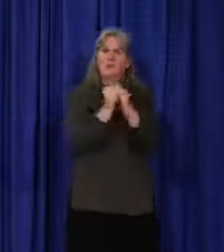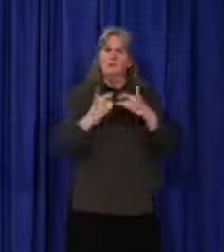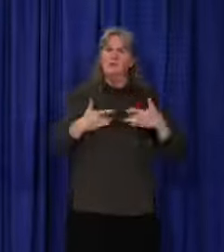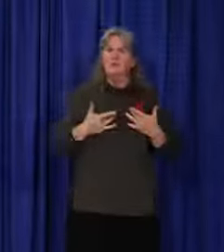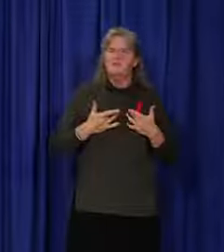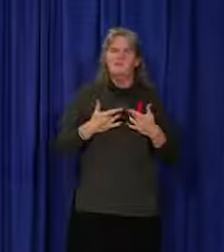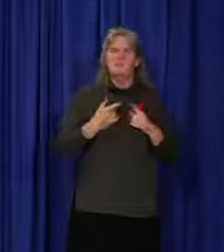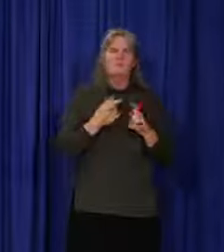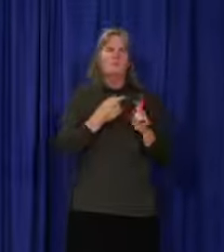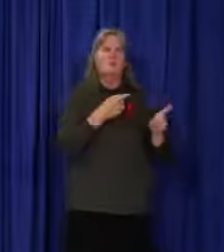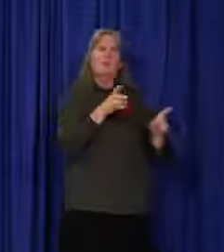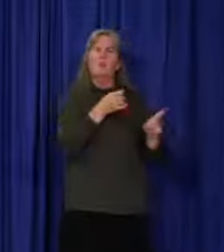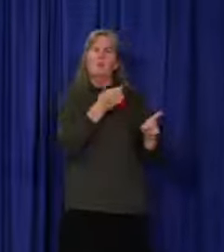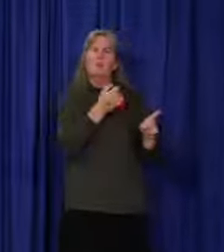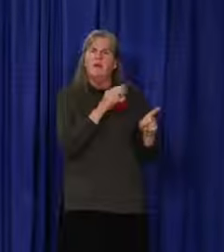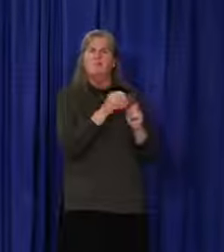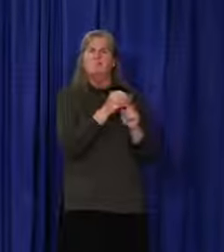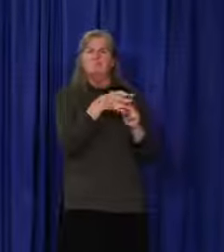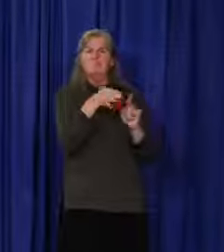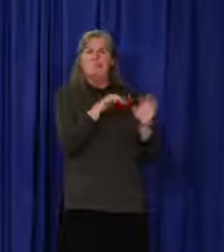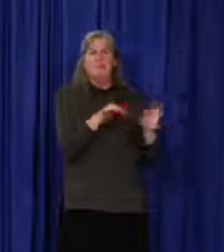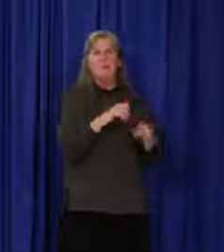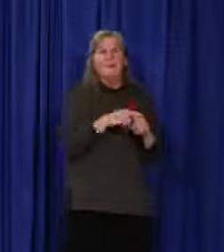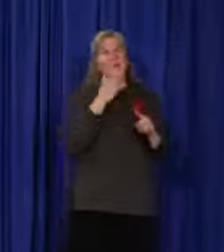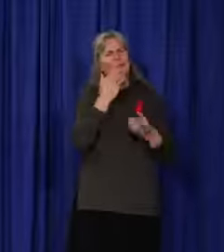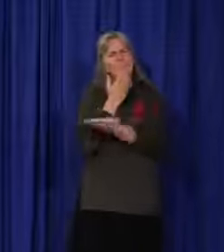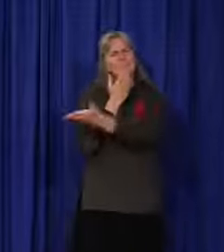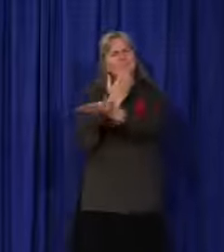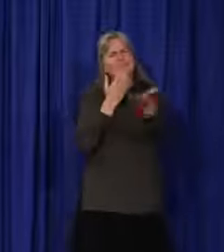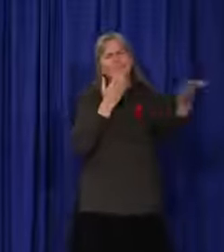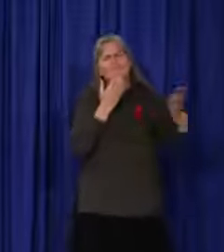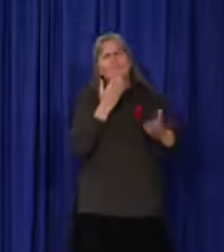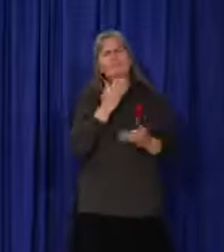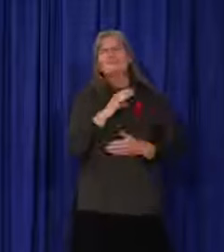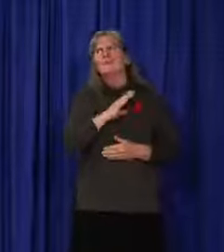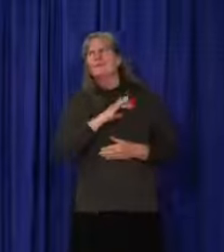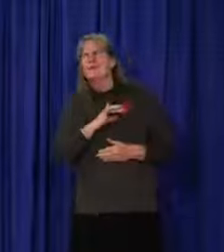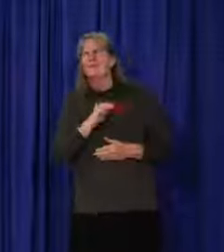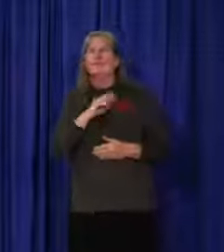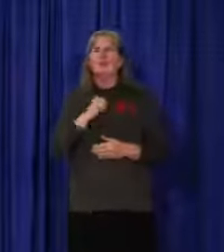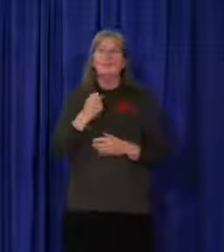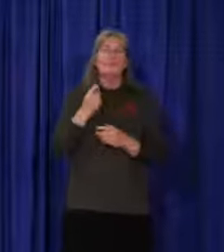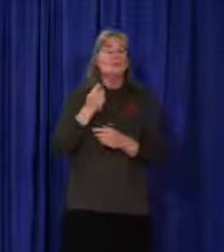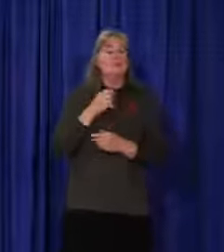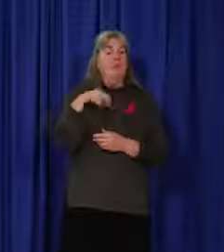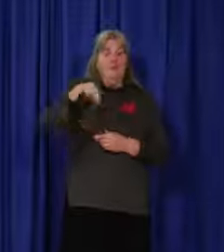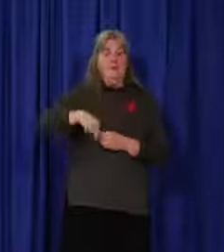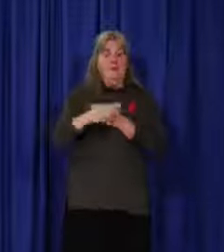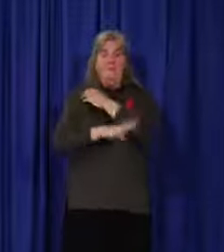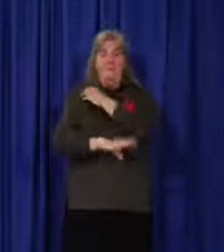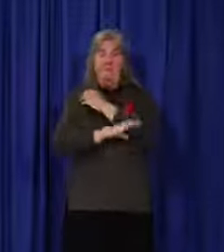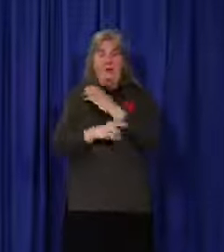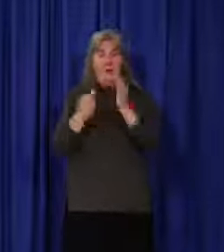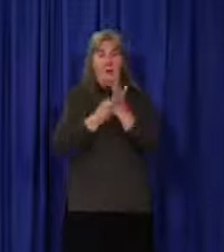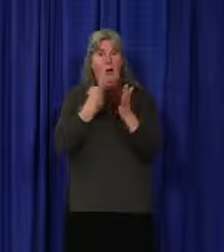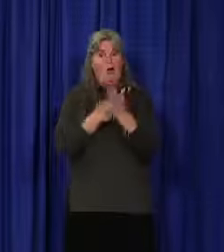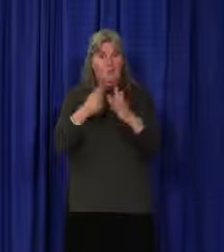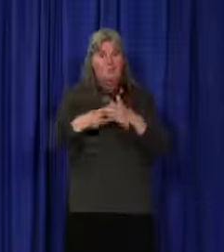people in your gathering. Travel respectfully throughout the territory and self-isolate when required. As we continue down our path